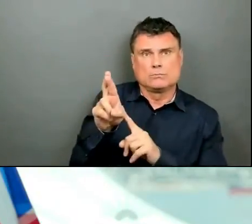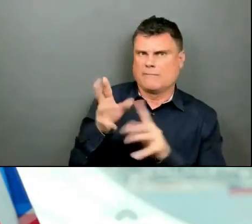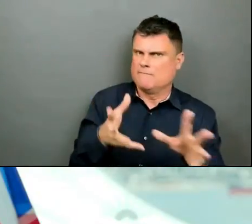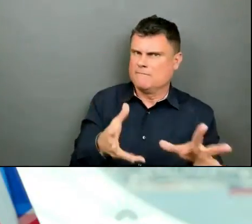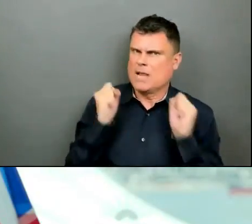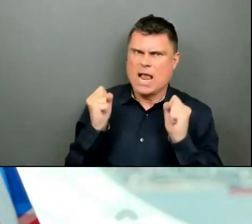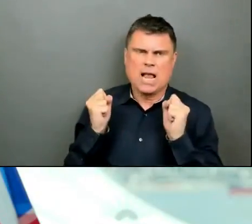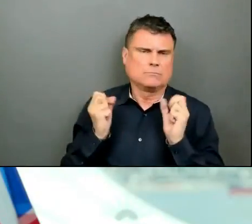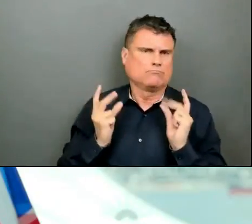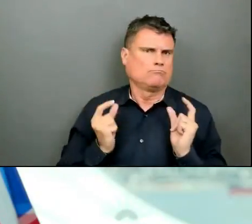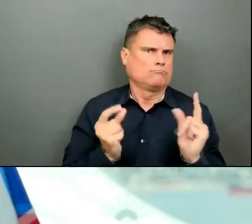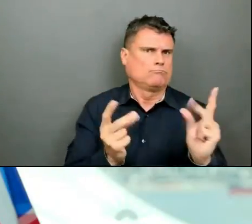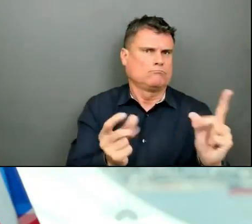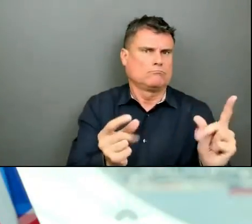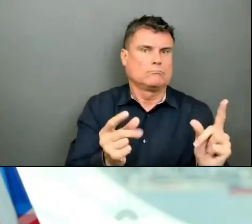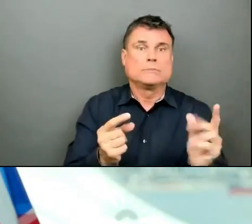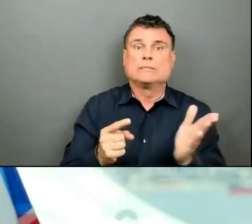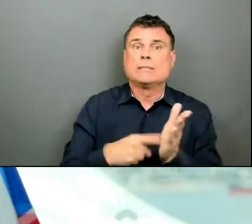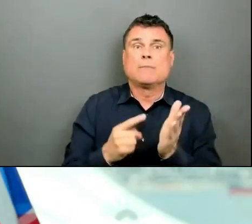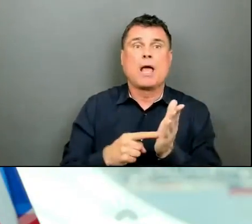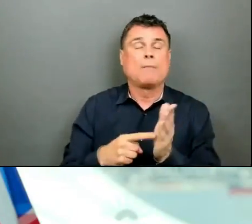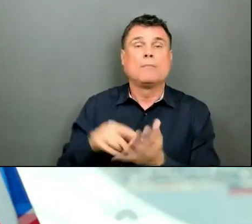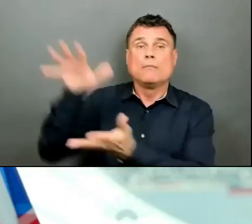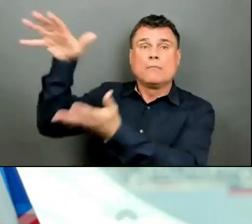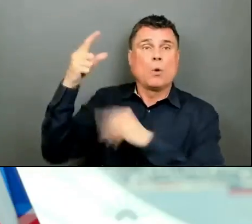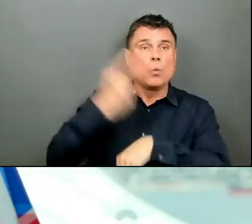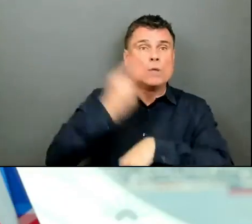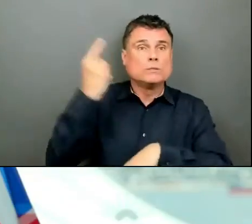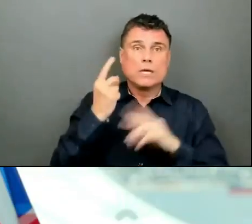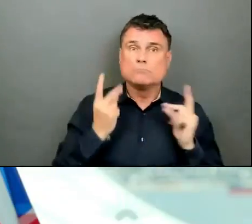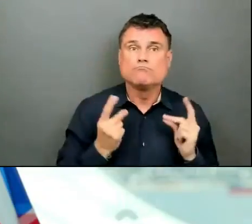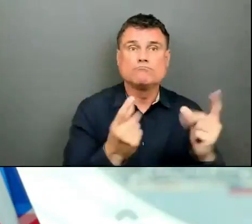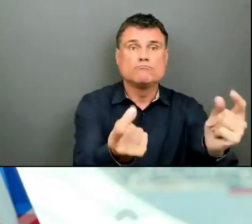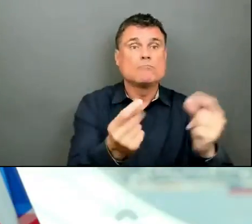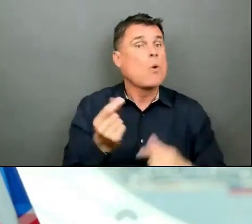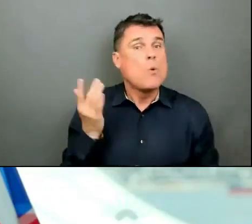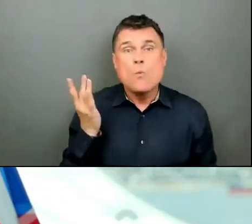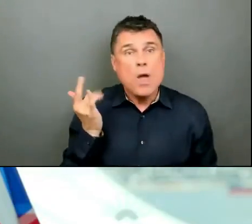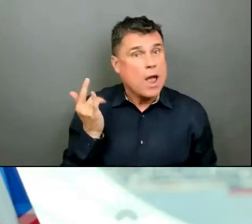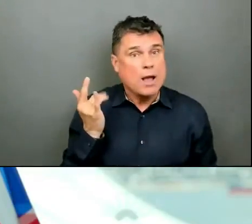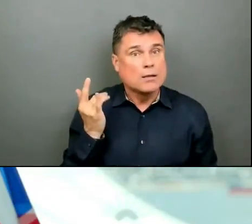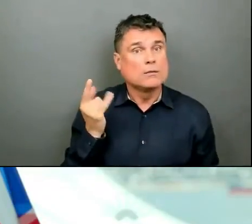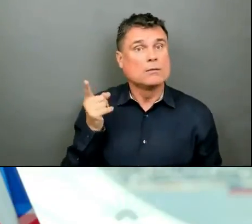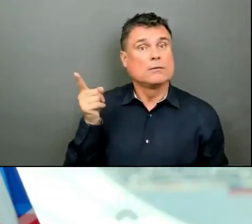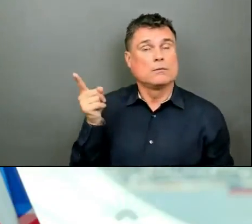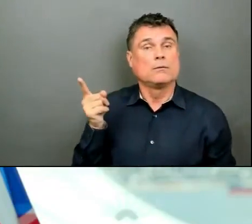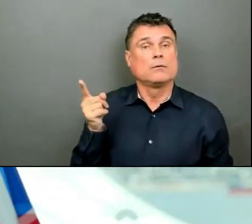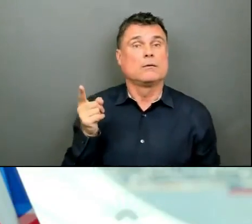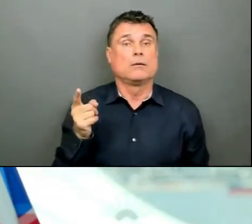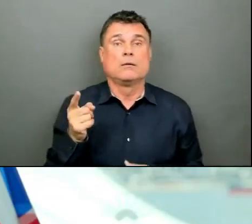with respect to Pfizer, we have had to move very quickly and sometimes it will be available in a